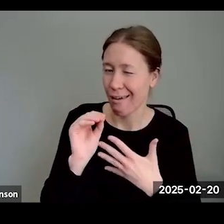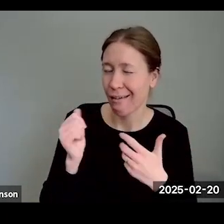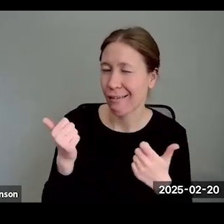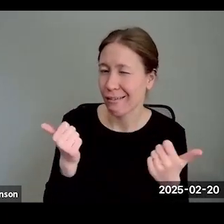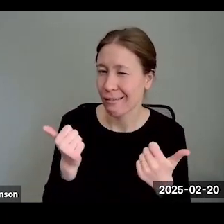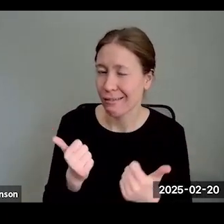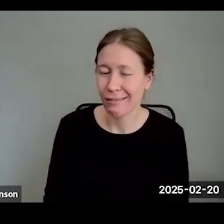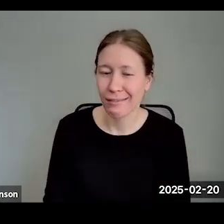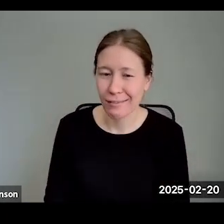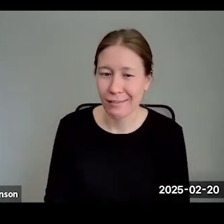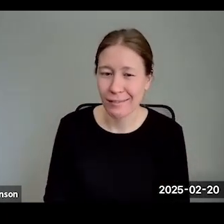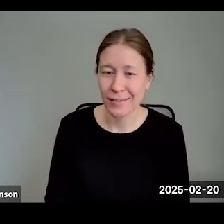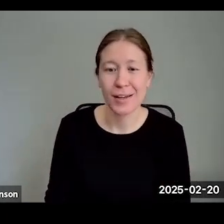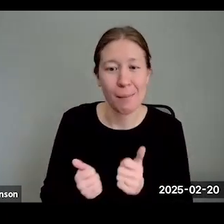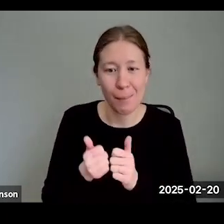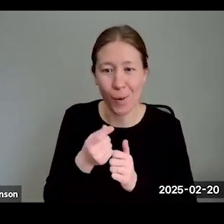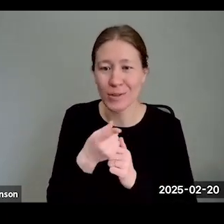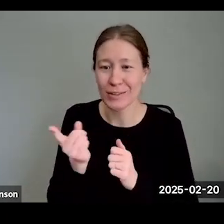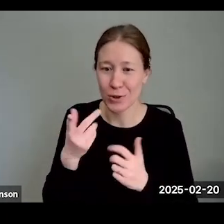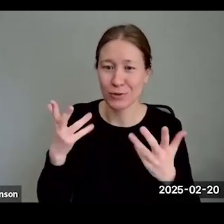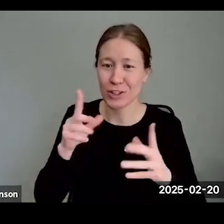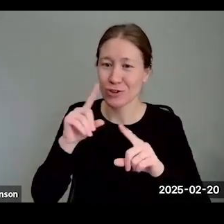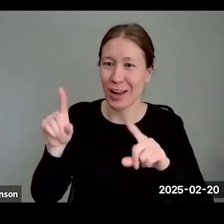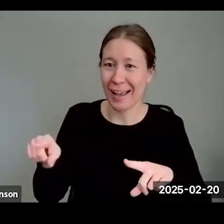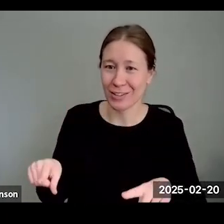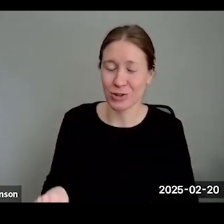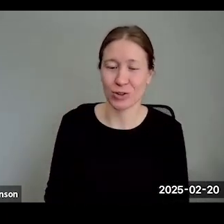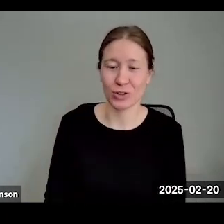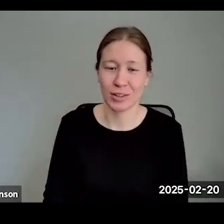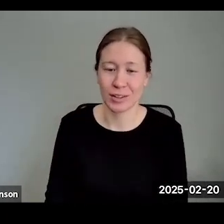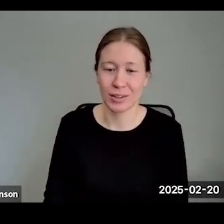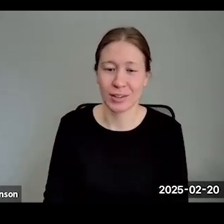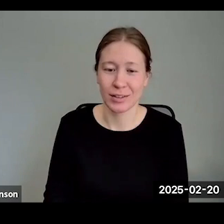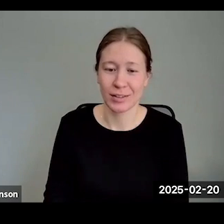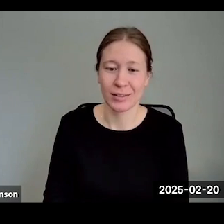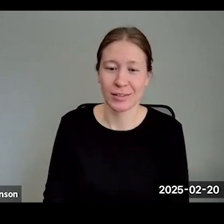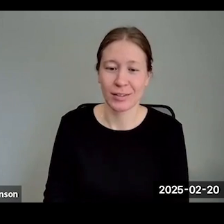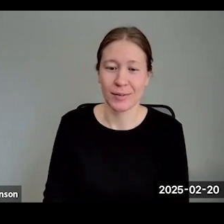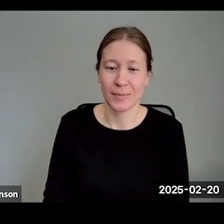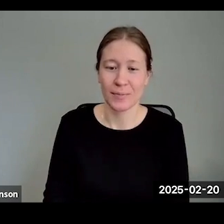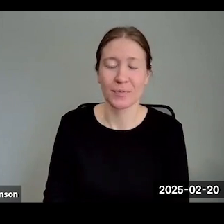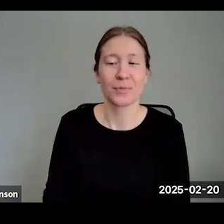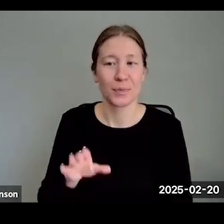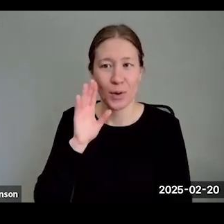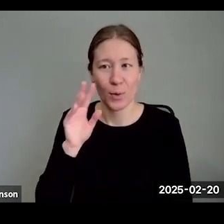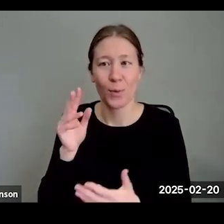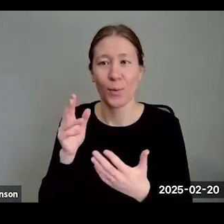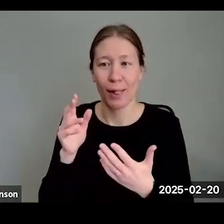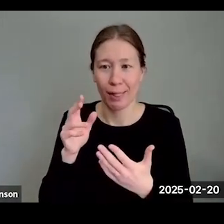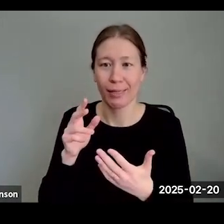Right, it seems like most of you have your answers in. So we'll go ahead and end this poll and go over our responses.